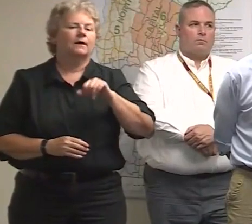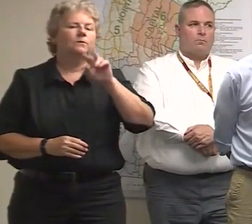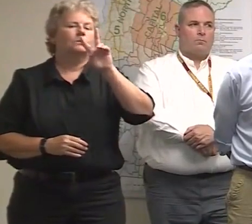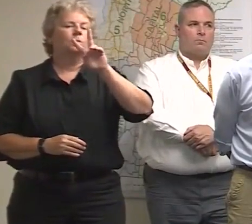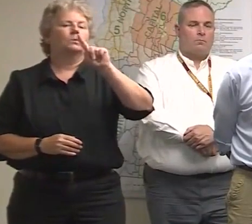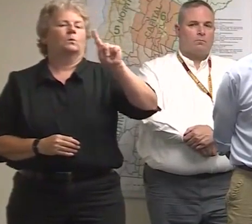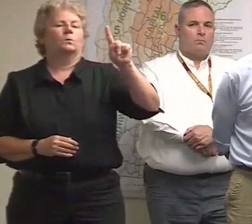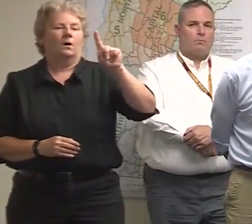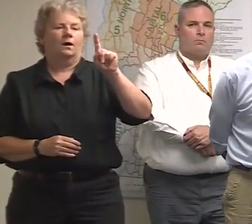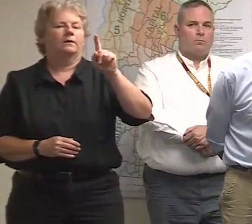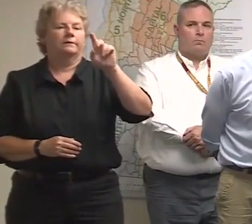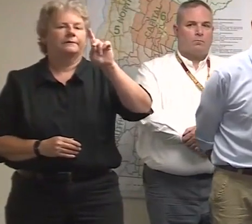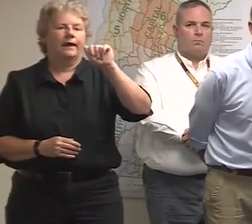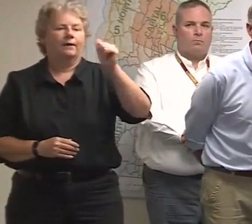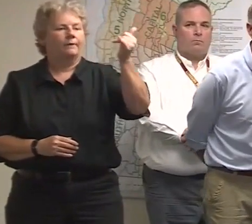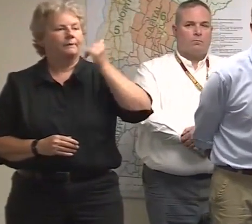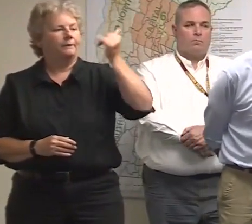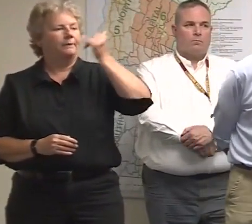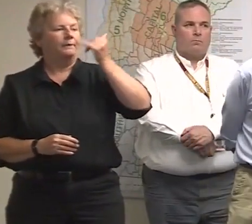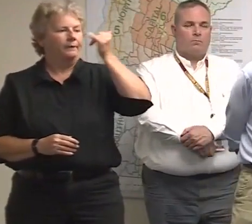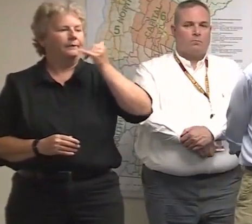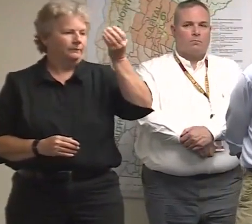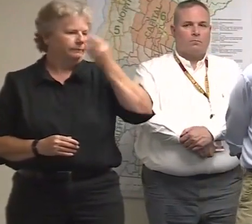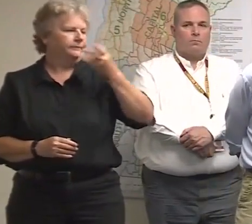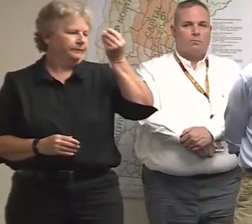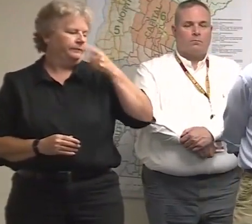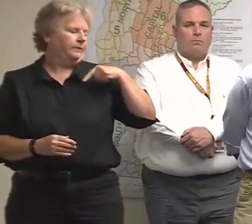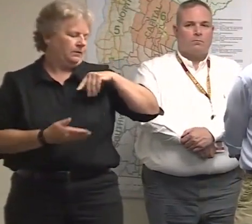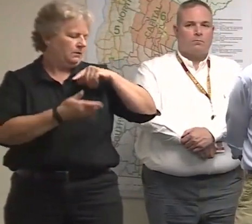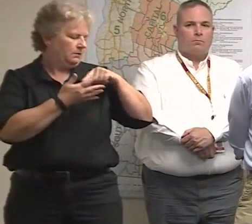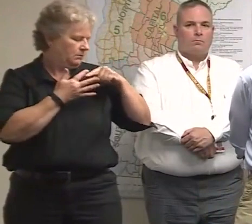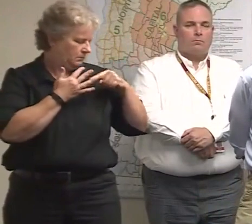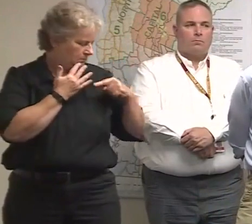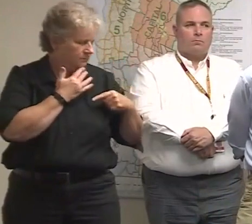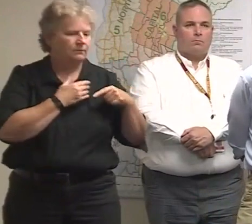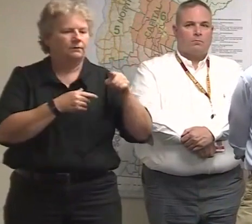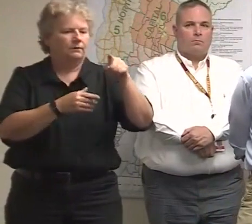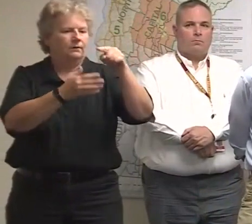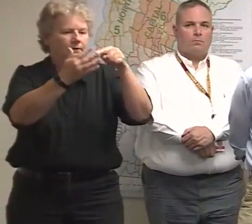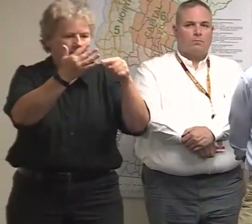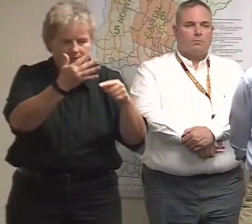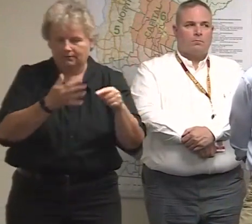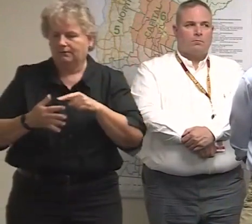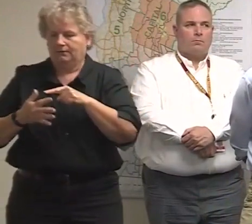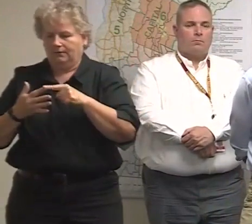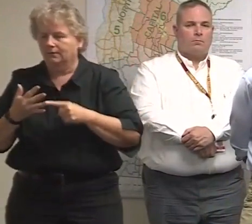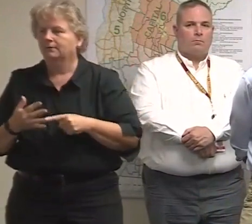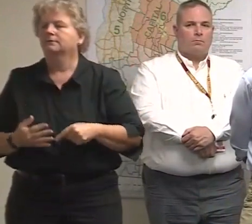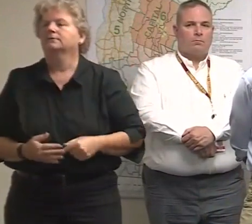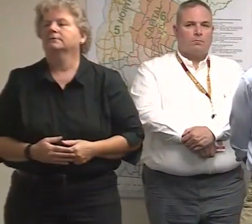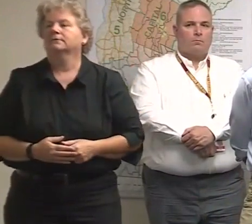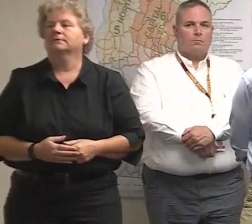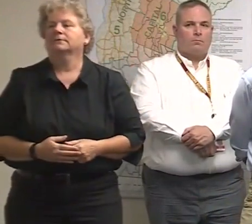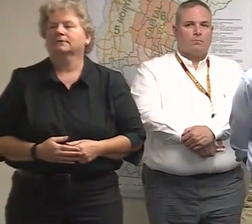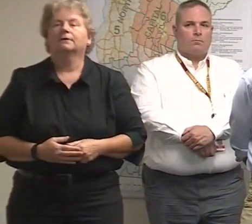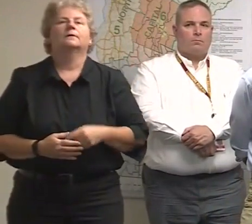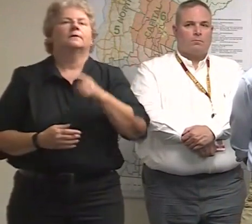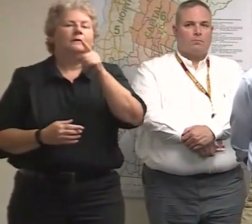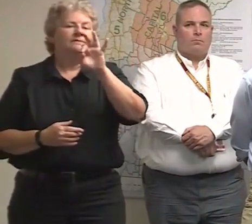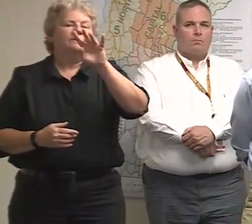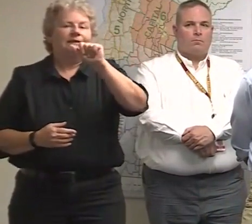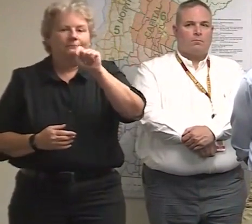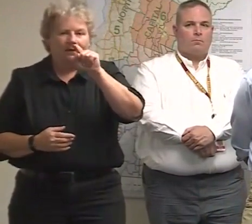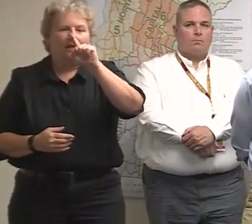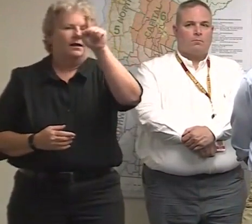COLLINS AND THEN WE ACTUALLY HAVE TEAMS COMING IN FROM FEMA EITHER TONIGHT OR TOMORROW, WHO WILL GO OUT DOOR TO DOOR SPEAKING WITH INDIVIDUALS ABOUT IT AND LOOKING AT THE DAMAGE